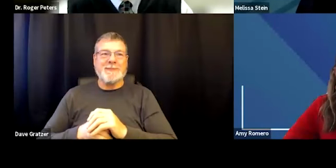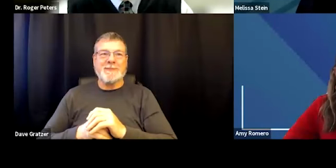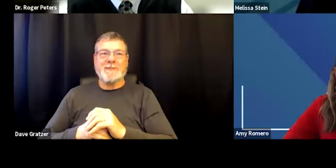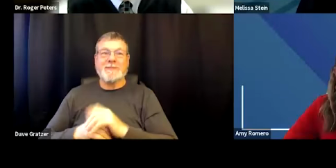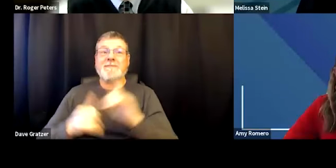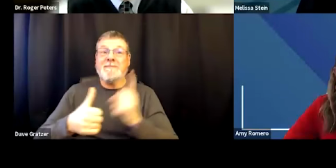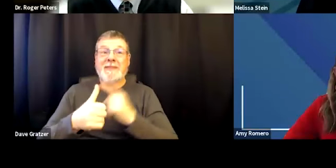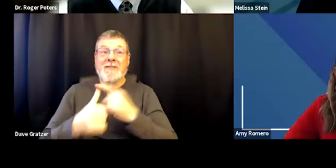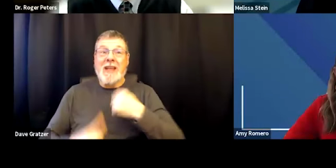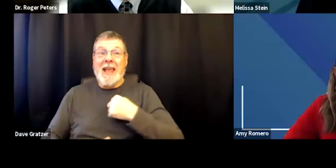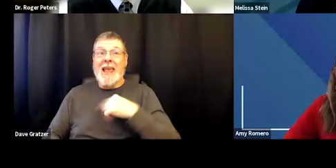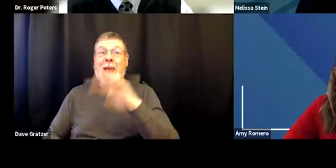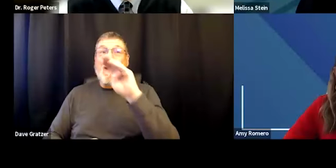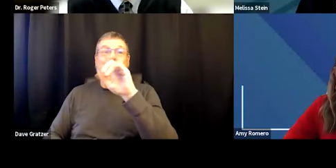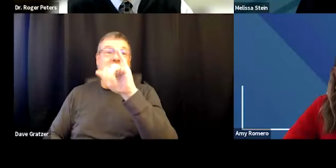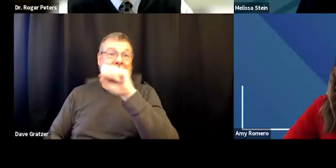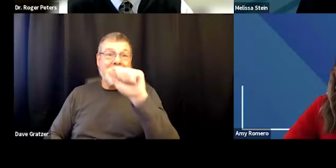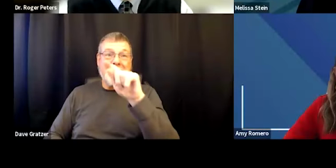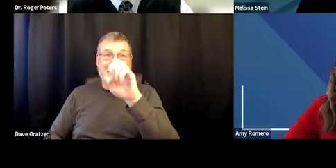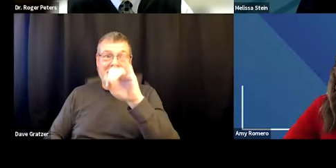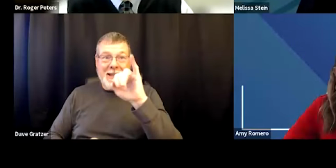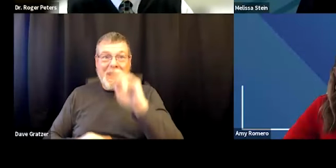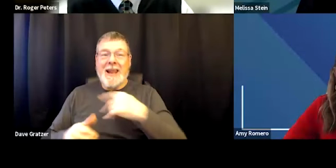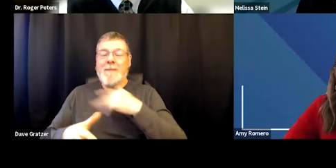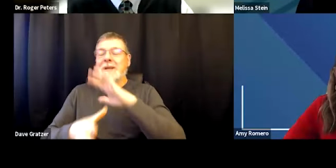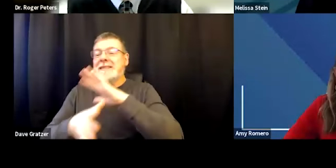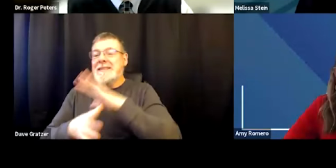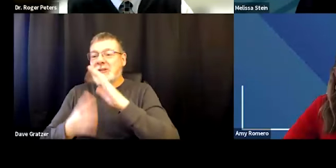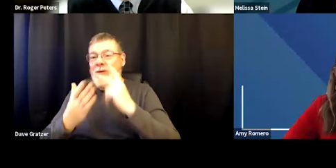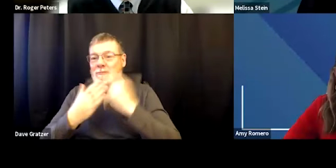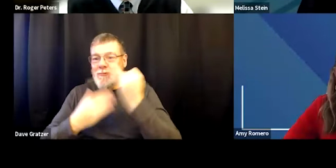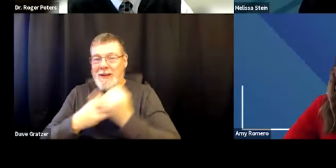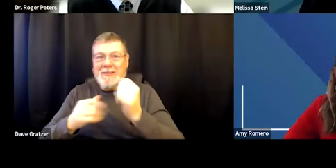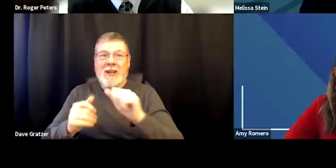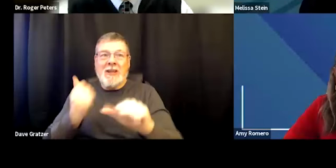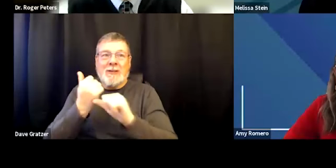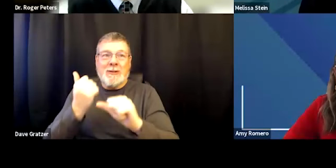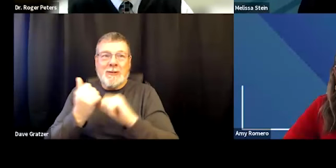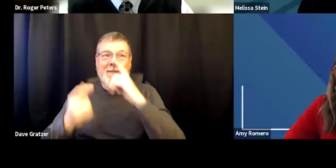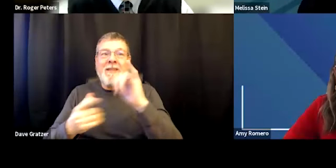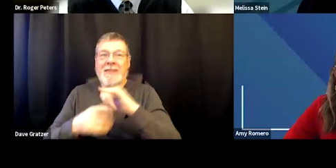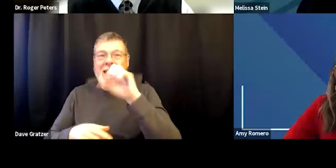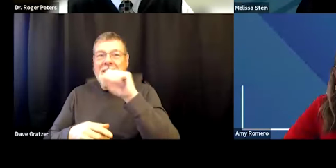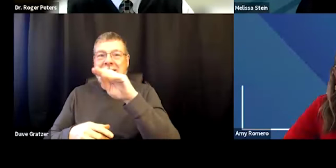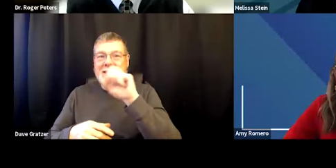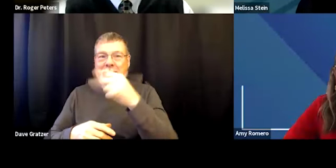But first I am Dr. Melissa Stein, a senior project associate with Policy Research Associates in SAMHSA's GAINS Center.